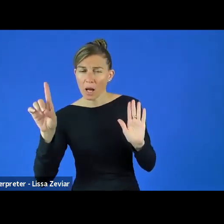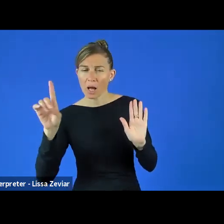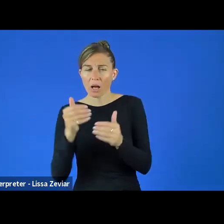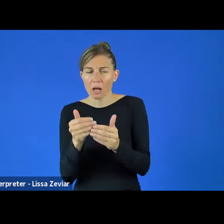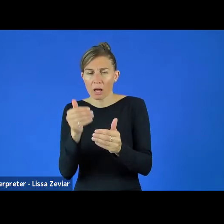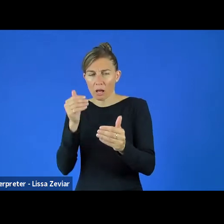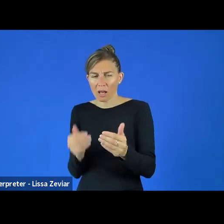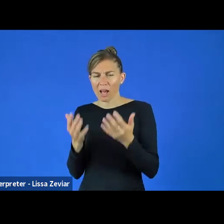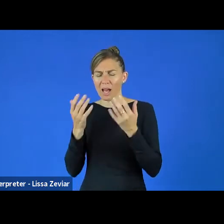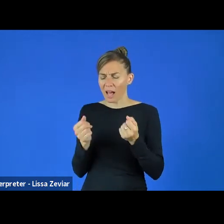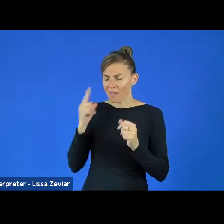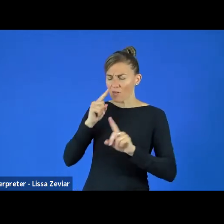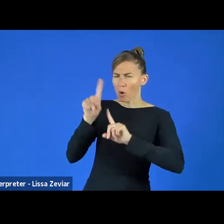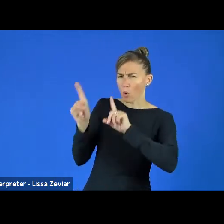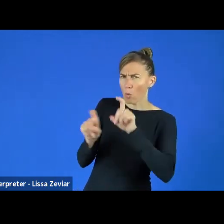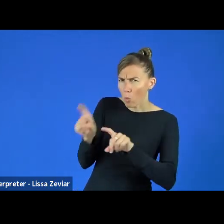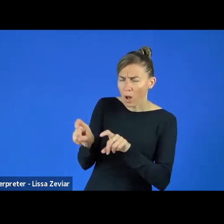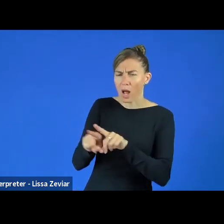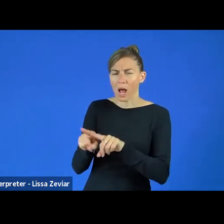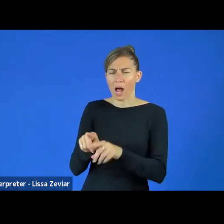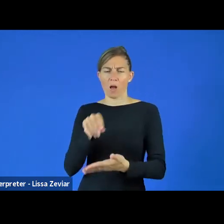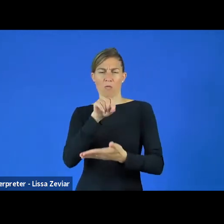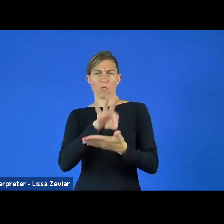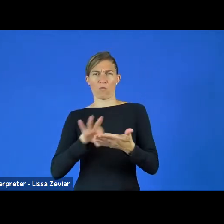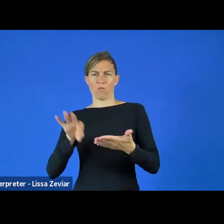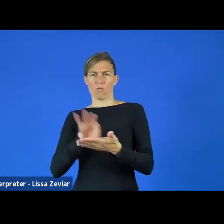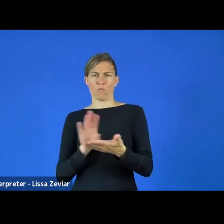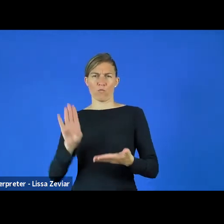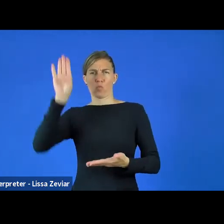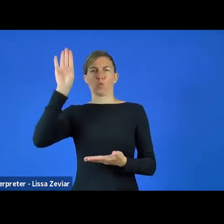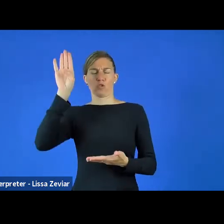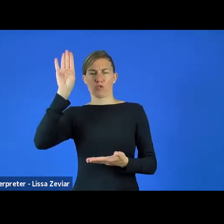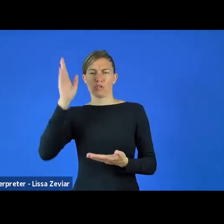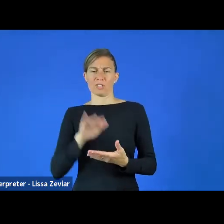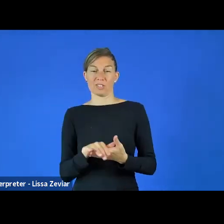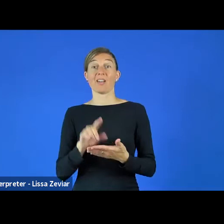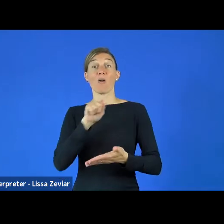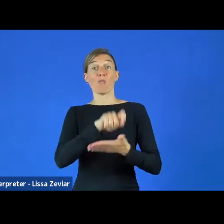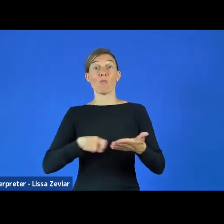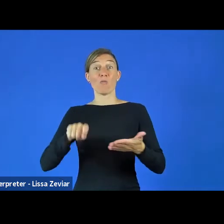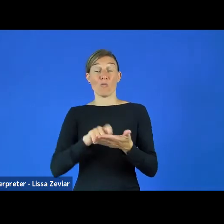This is happening at the national level. That's why we want you to get involved at the national level.